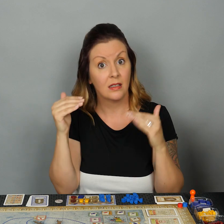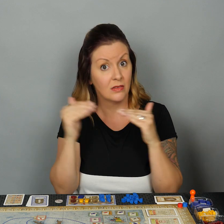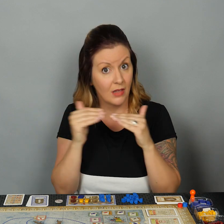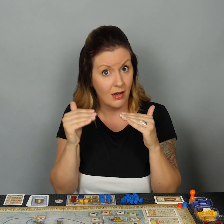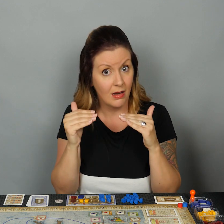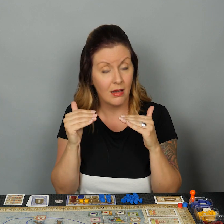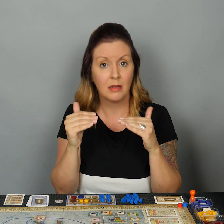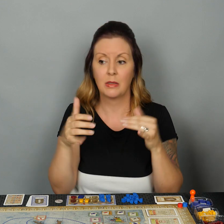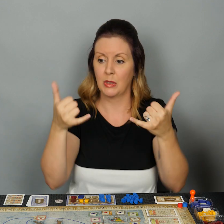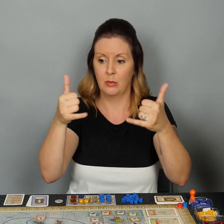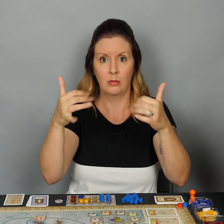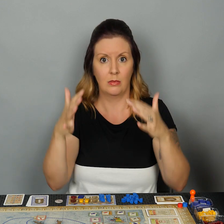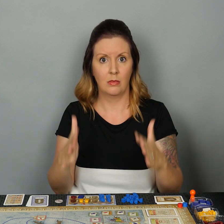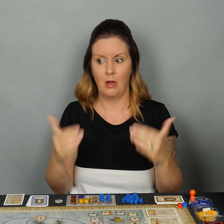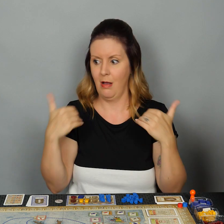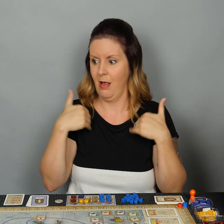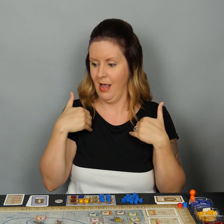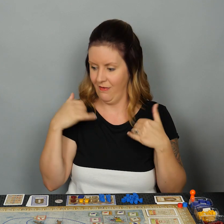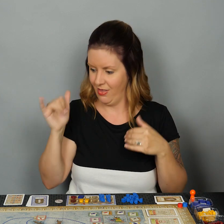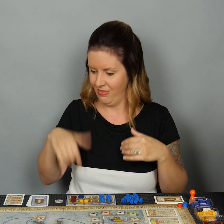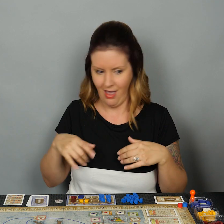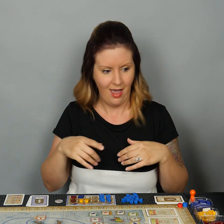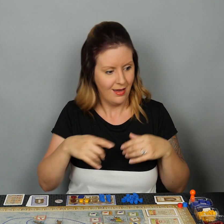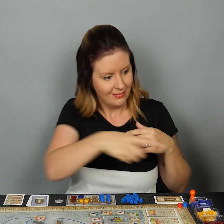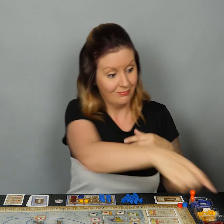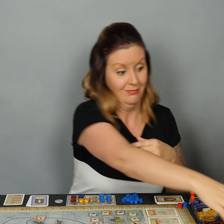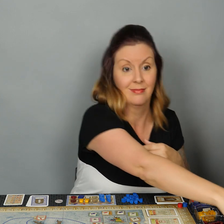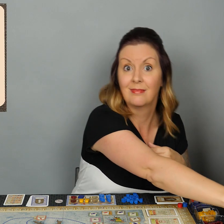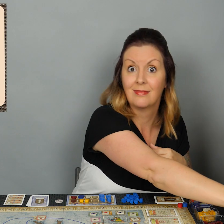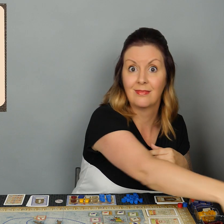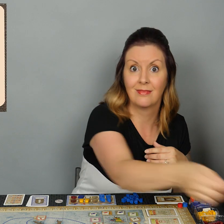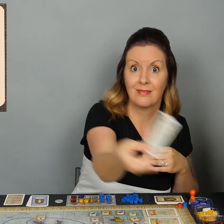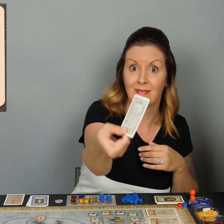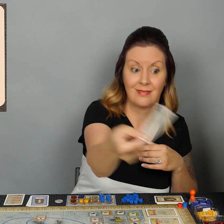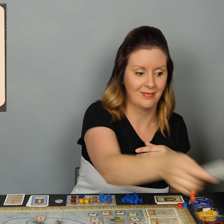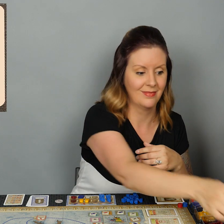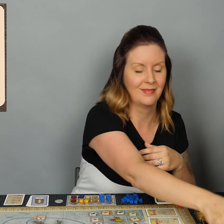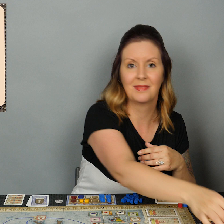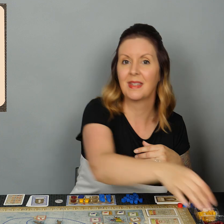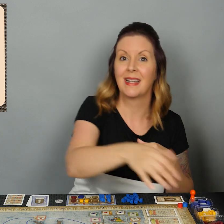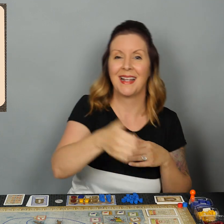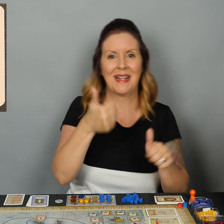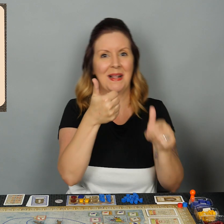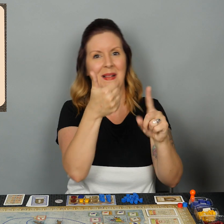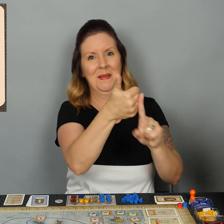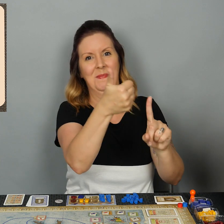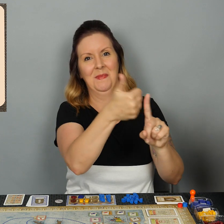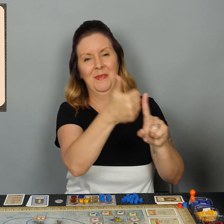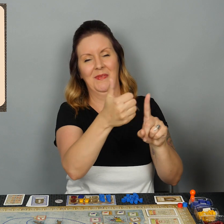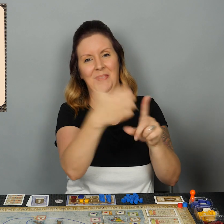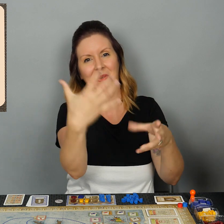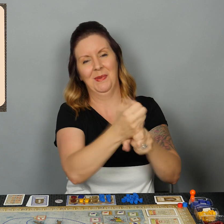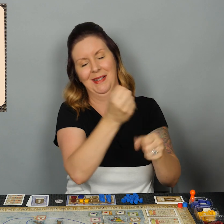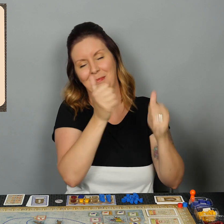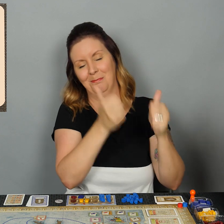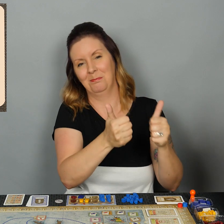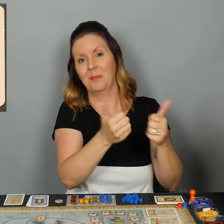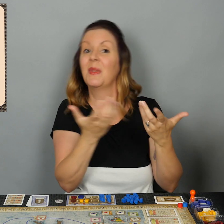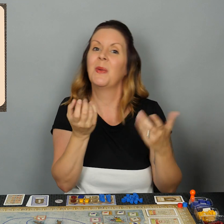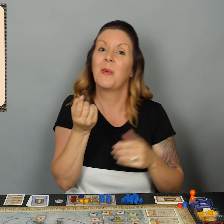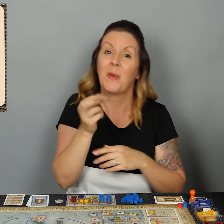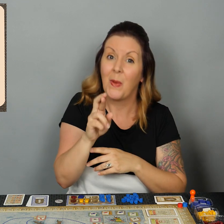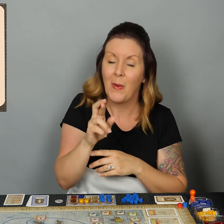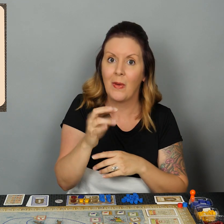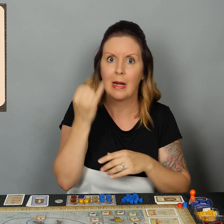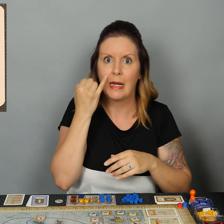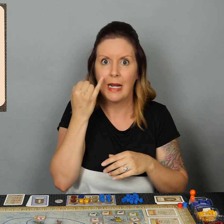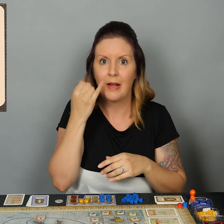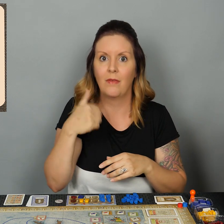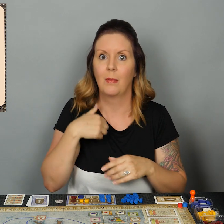If there’s a tie, the player with the Praefectus Magnus card wins (or the player who would